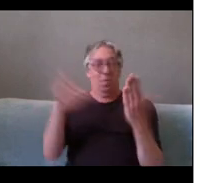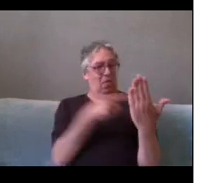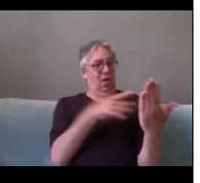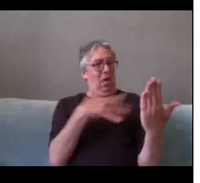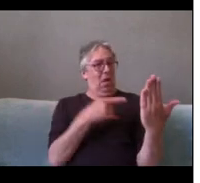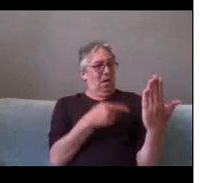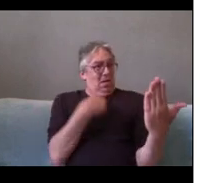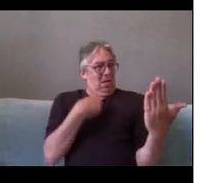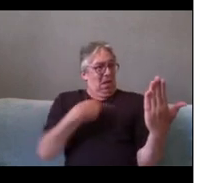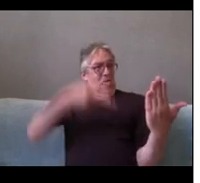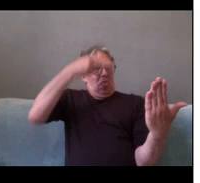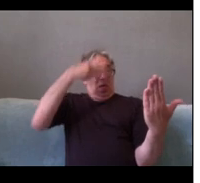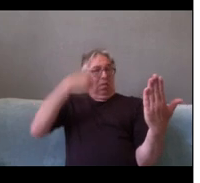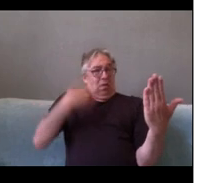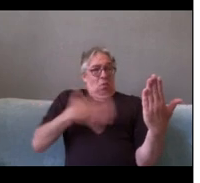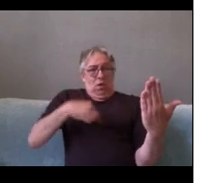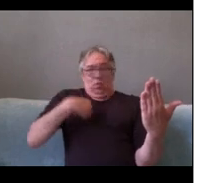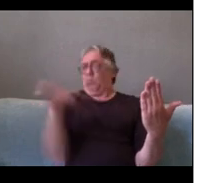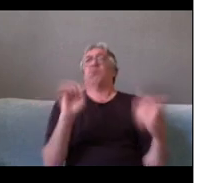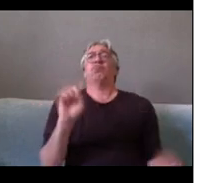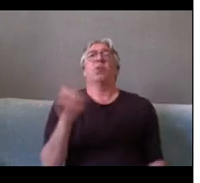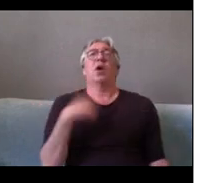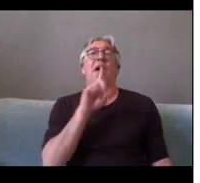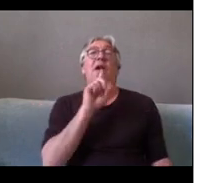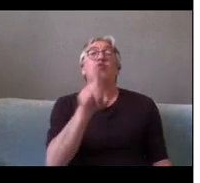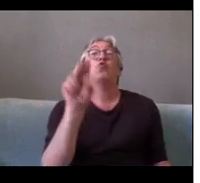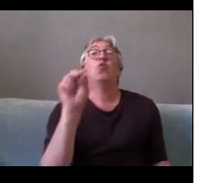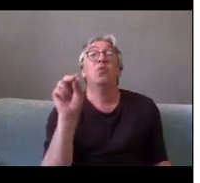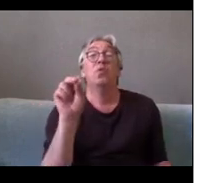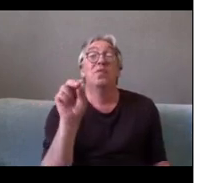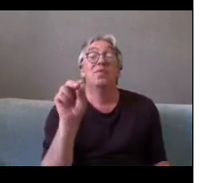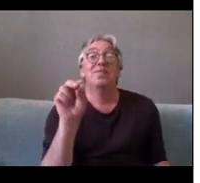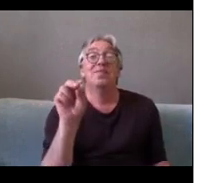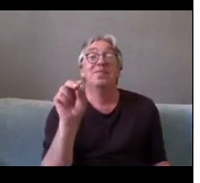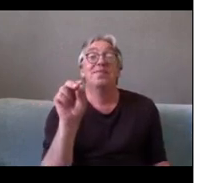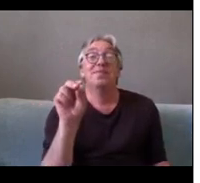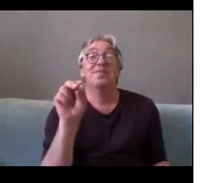the negative attitude to the kind of, for example, language that you use.